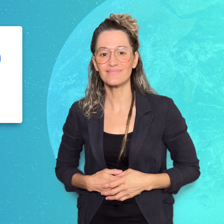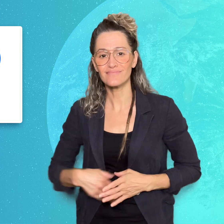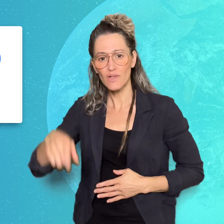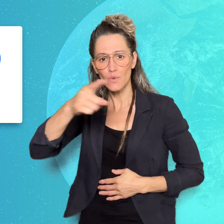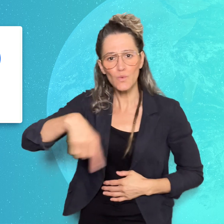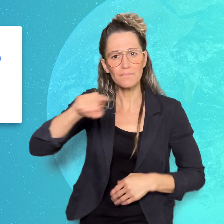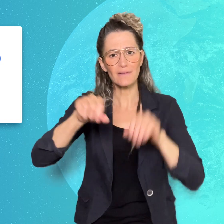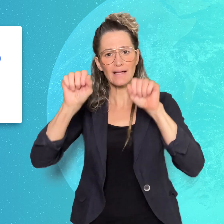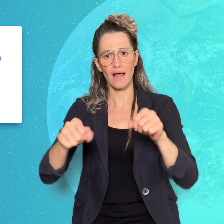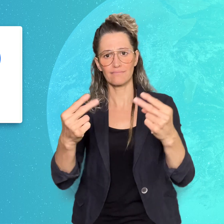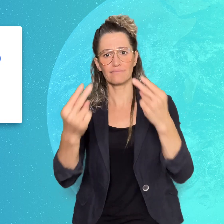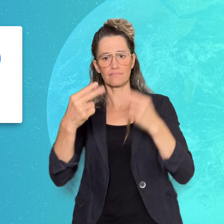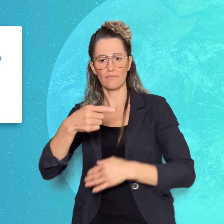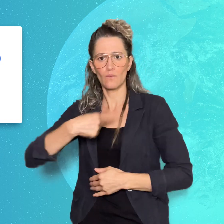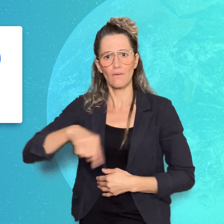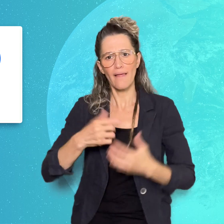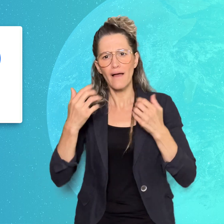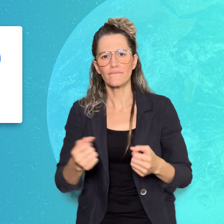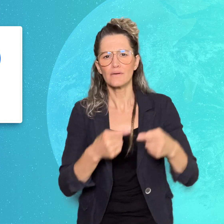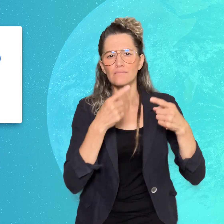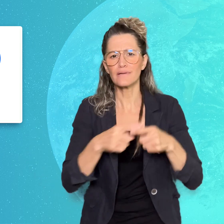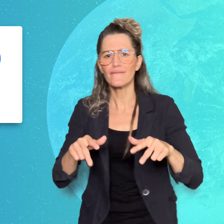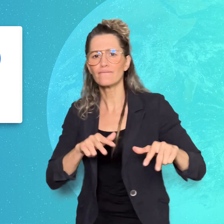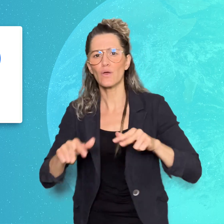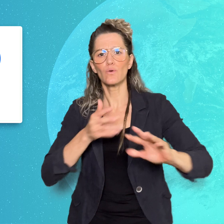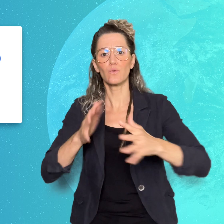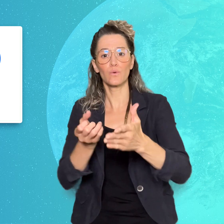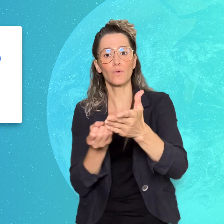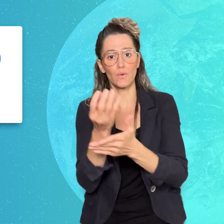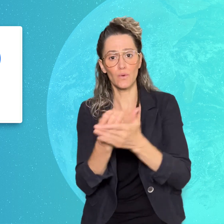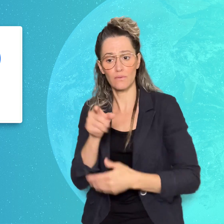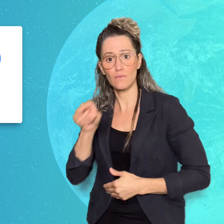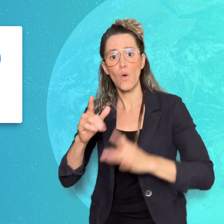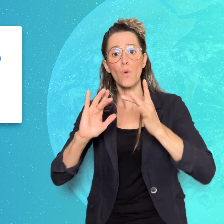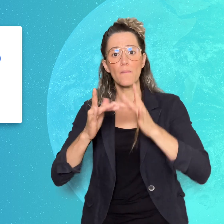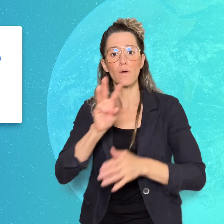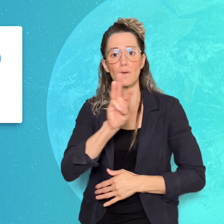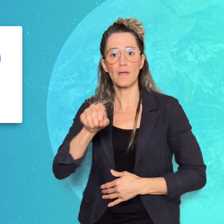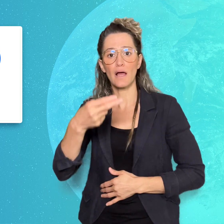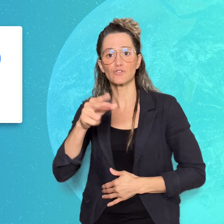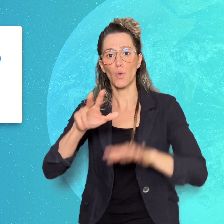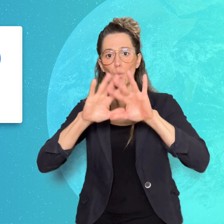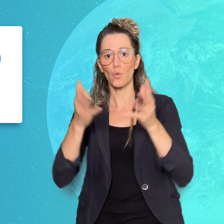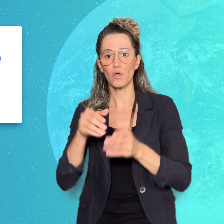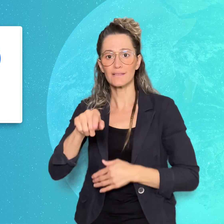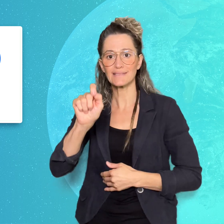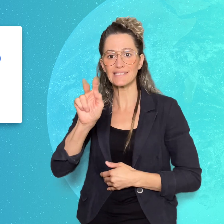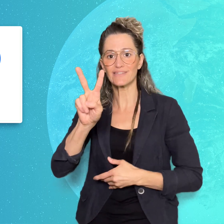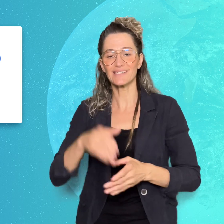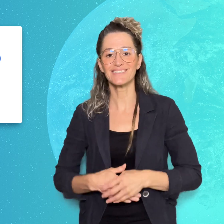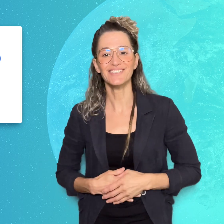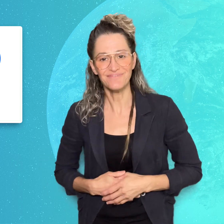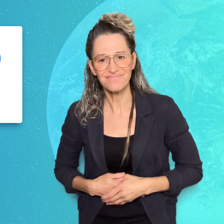You can watch all of our videos at www.h3world.tv.